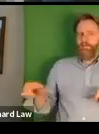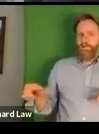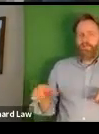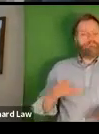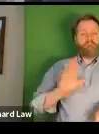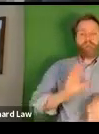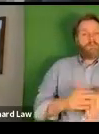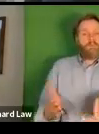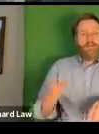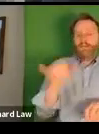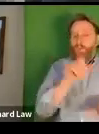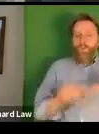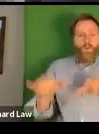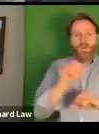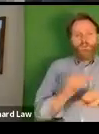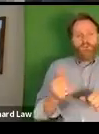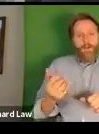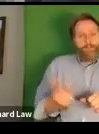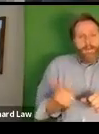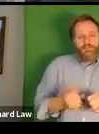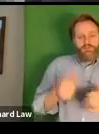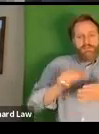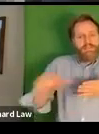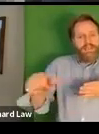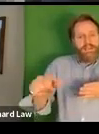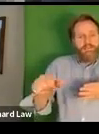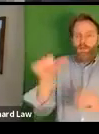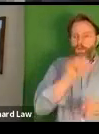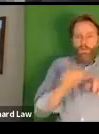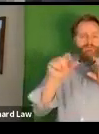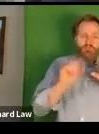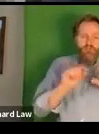scheme they were in or which choice they they made or indeed what they were